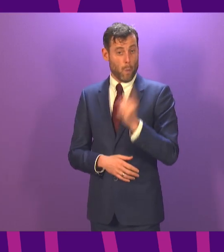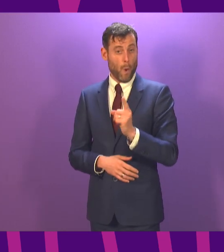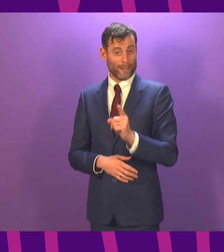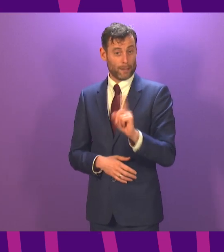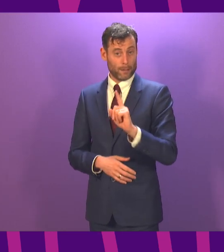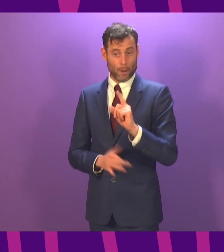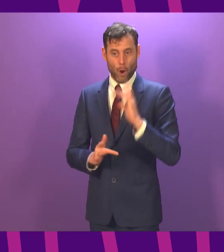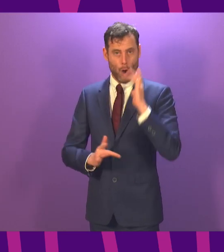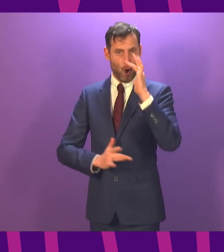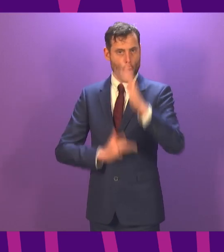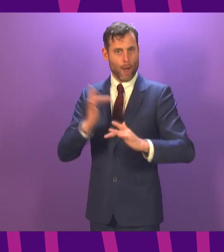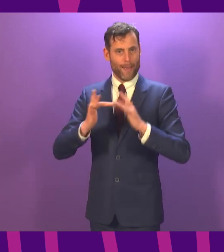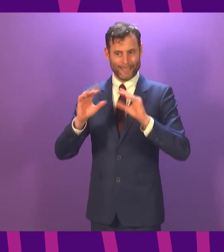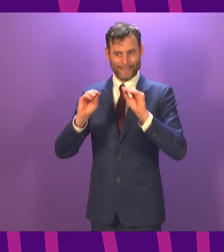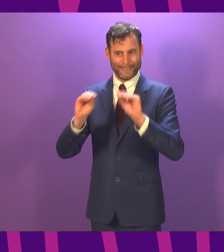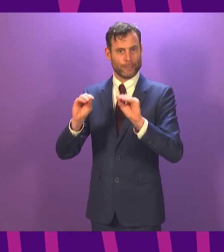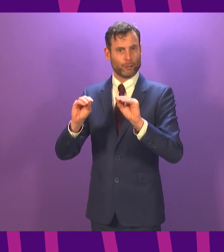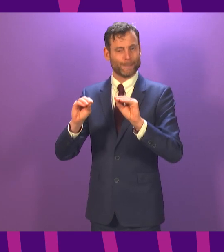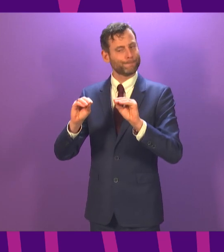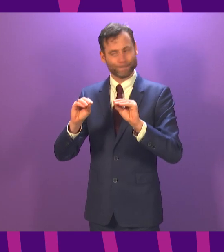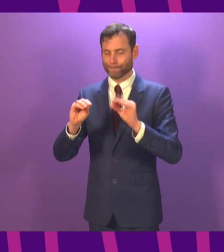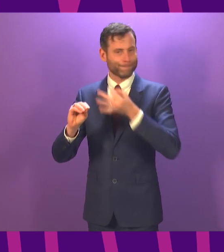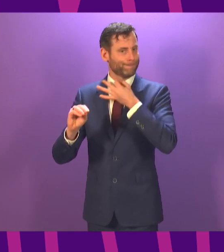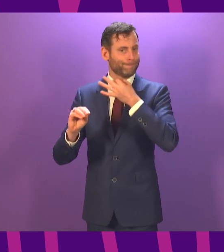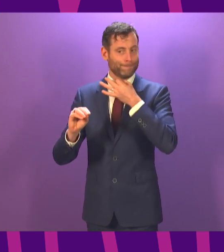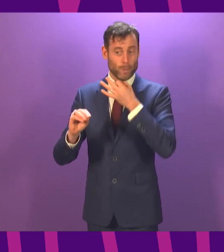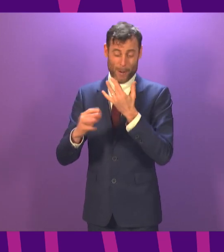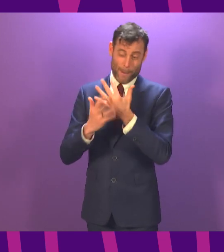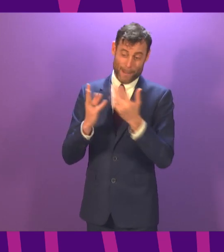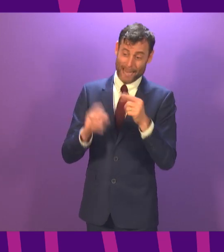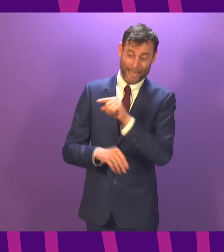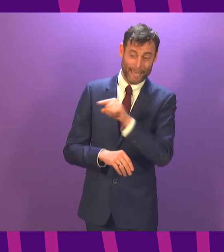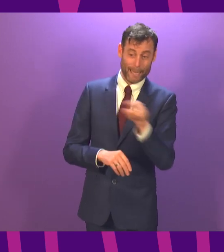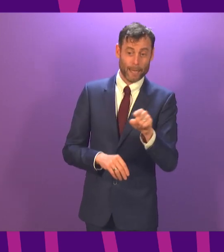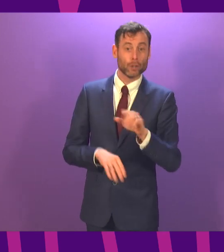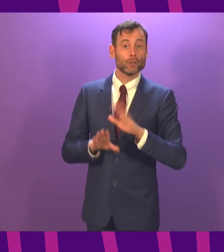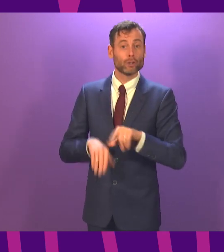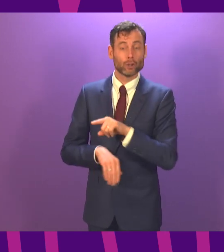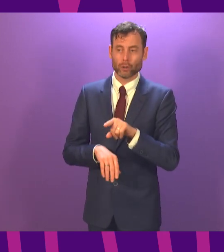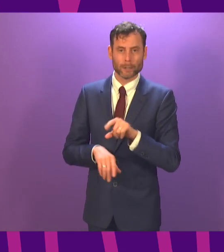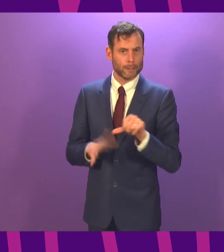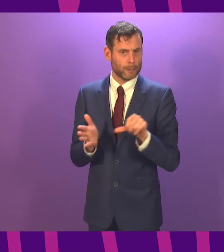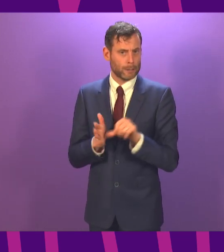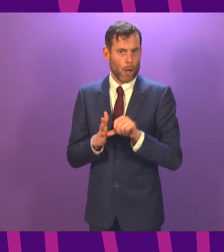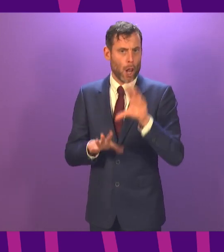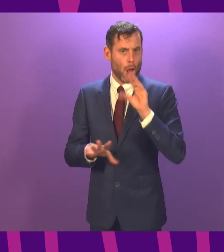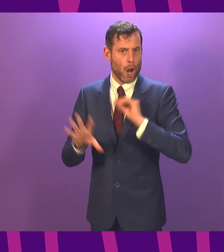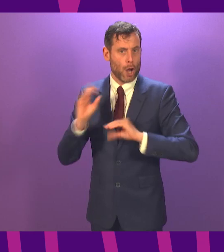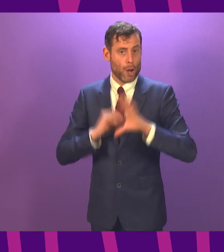the attainment gap that we are all trying to close. He is not the only one; our inboxes are full of emails from parents who have genuine concerns about the further loss of face-to-face